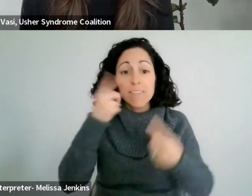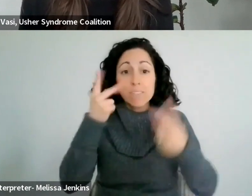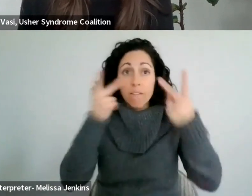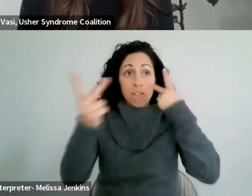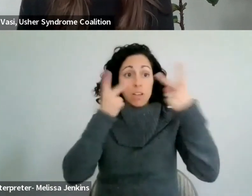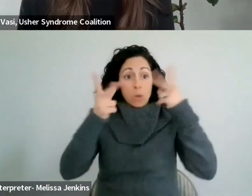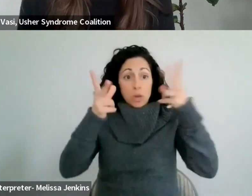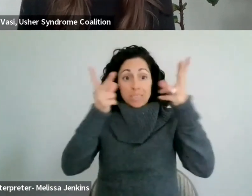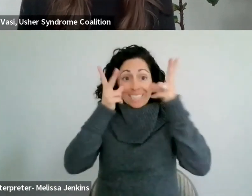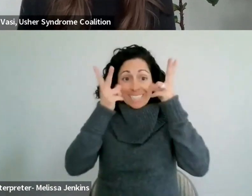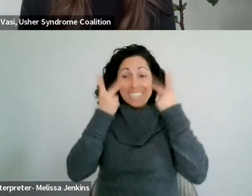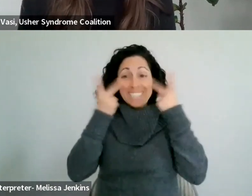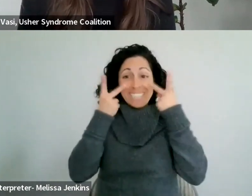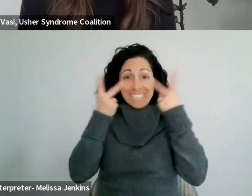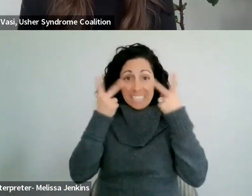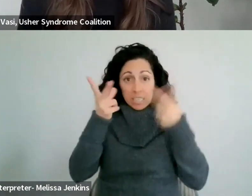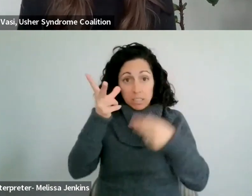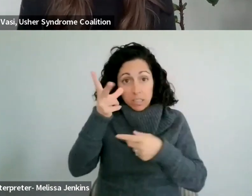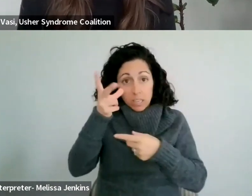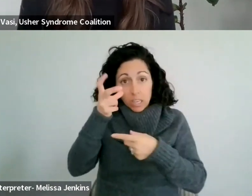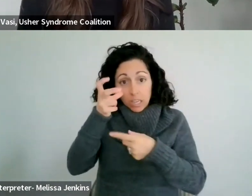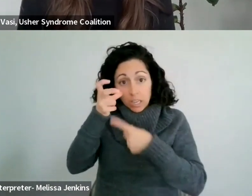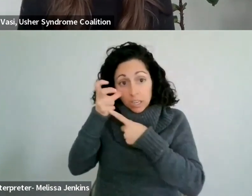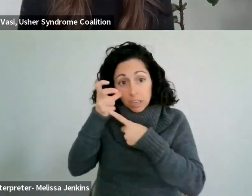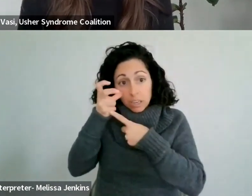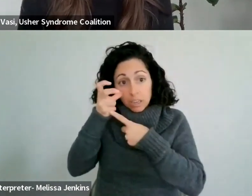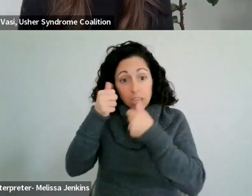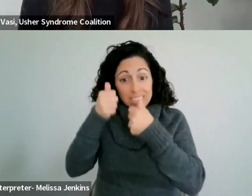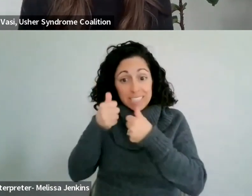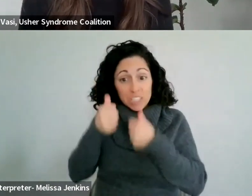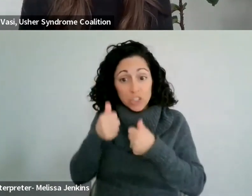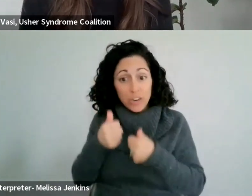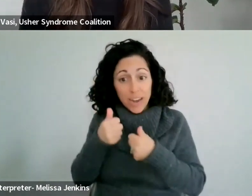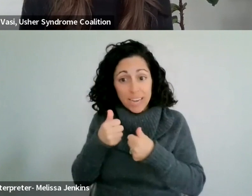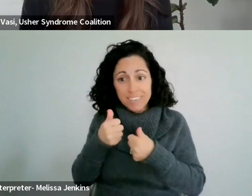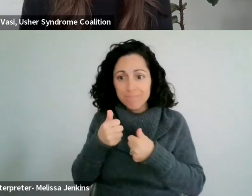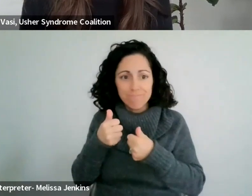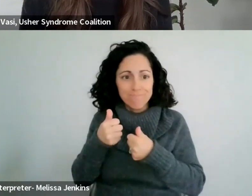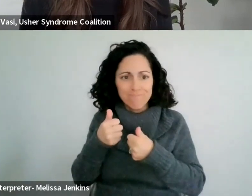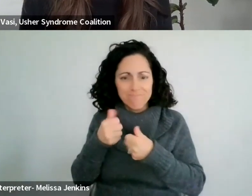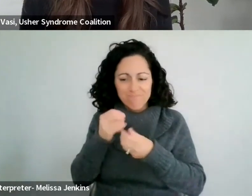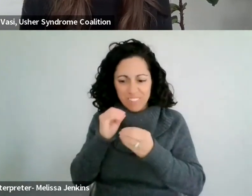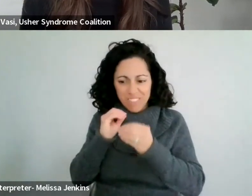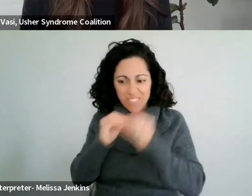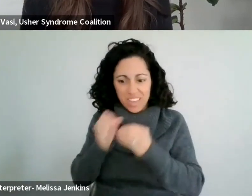This is why we are looking to preserve the maximum number of photoreceptors